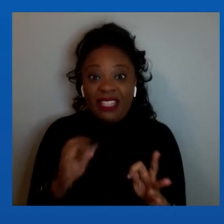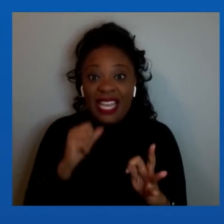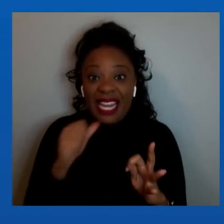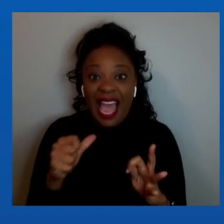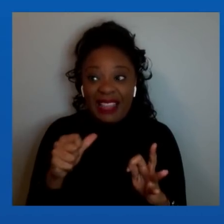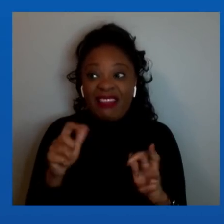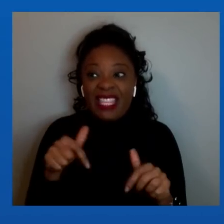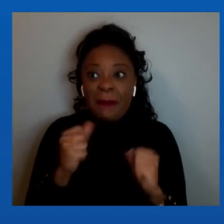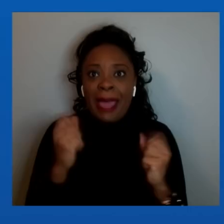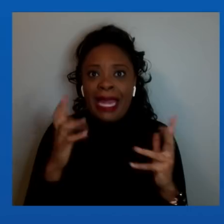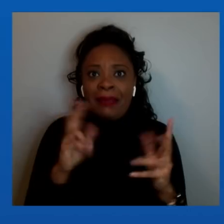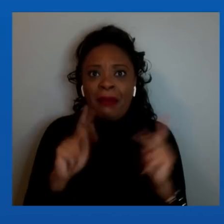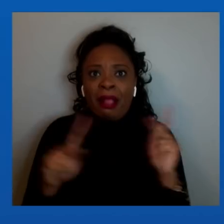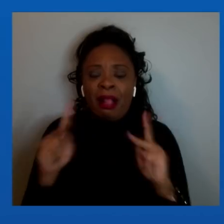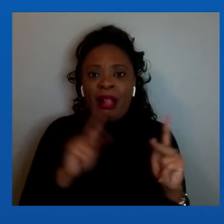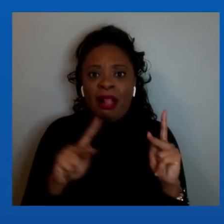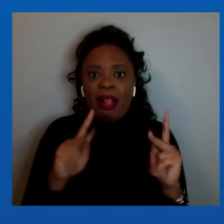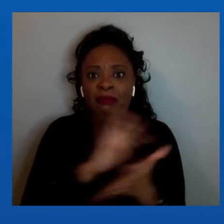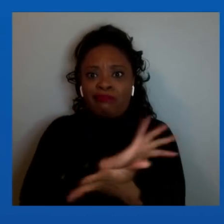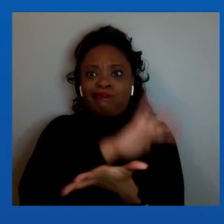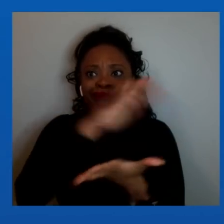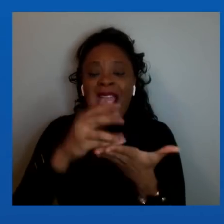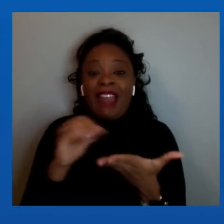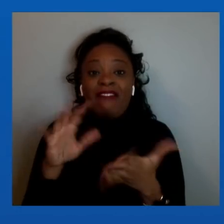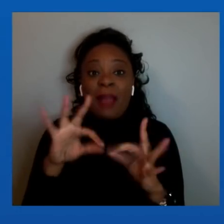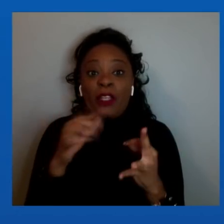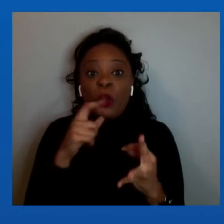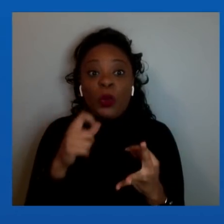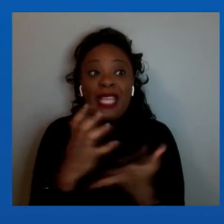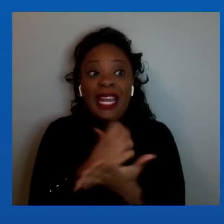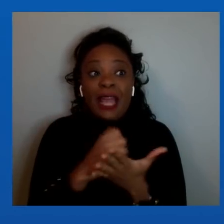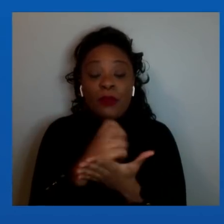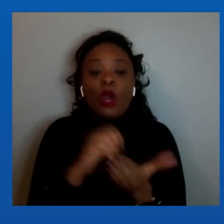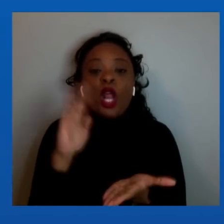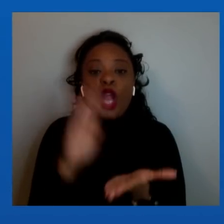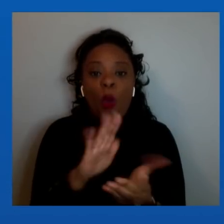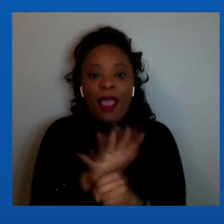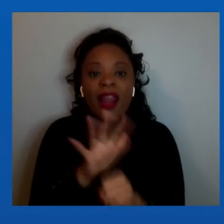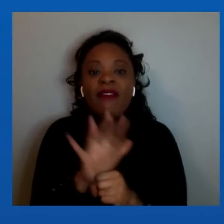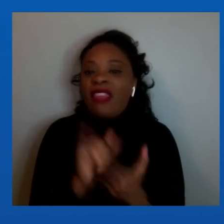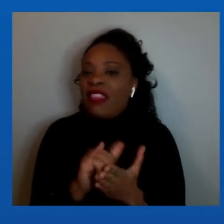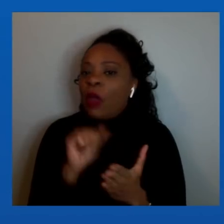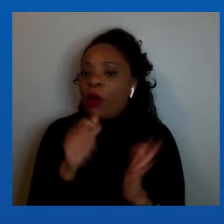and to families whose incomes were low enough that they weren't required to file taxes.